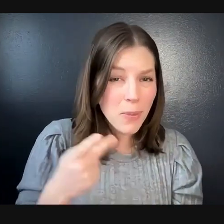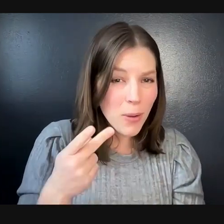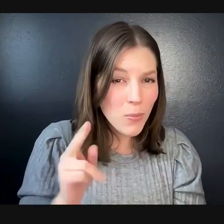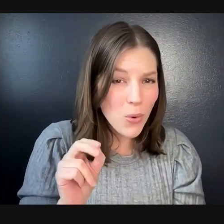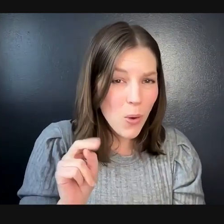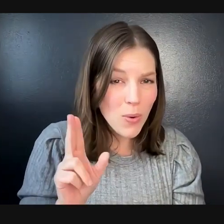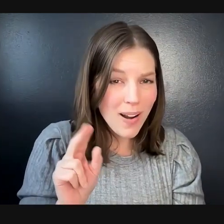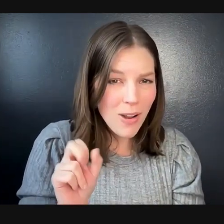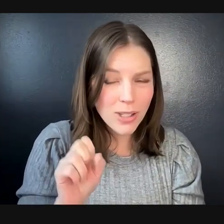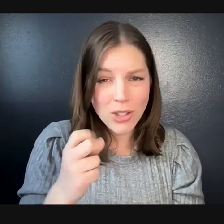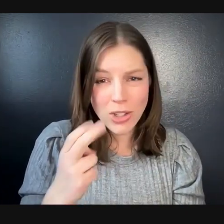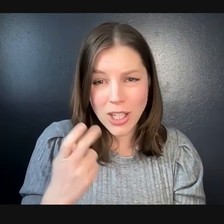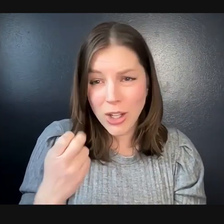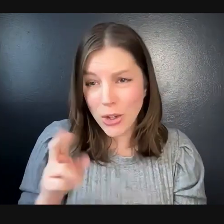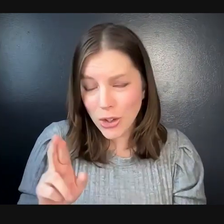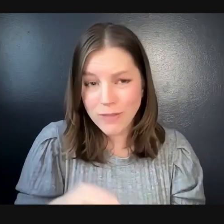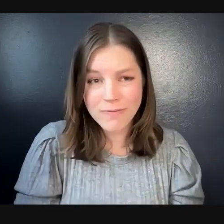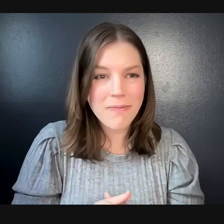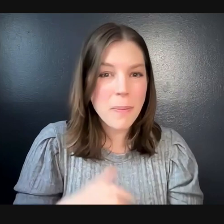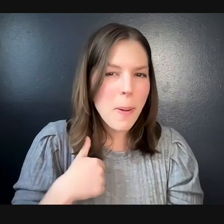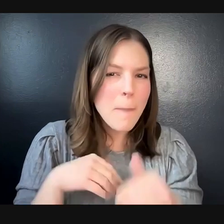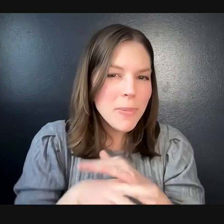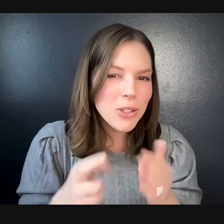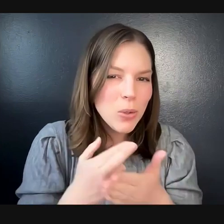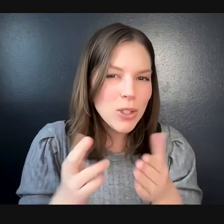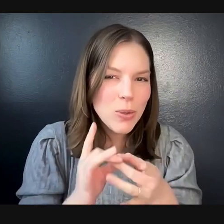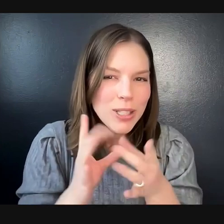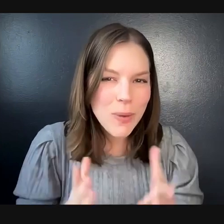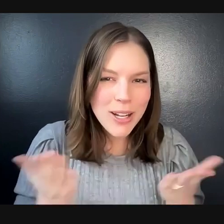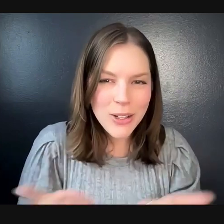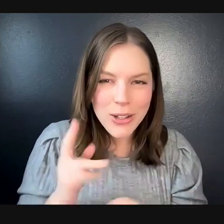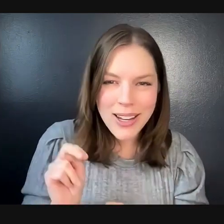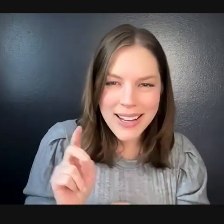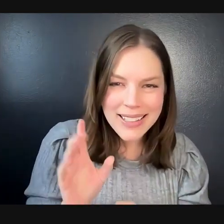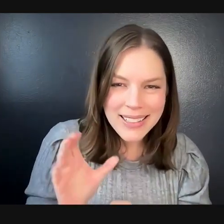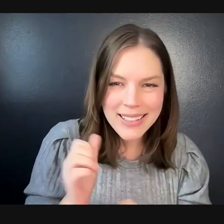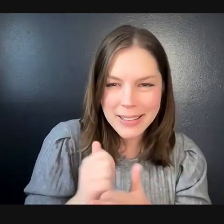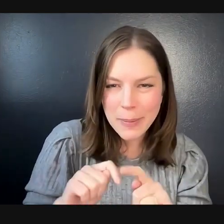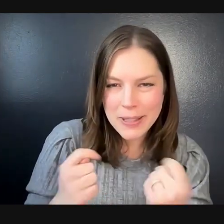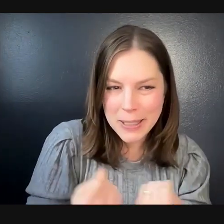And my pronouns are she and her. I'm the Access Resource Coordinator here at NDC.